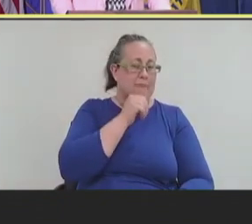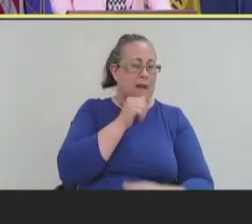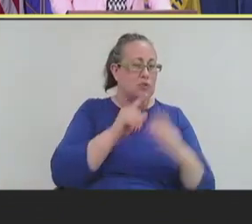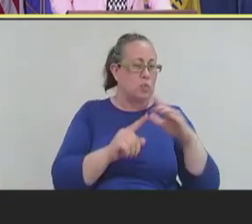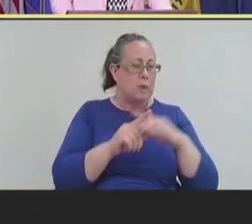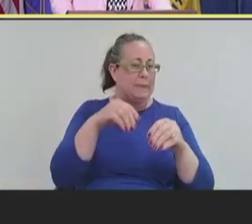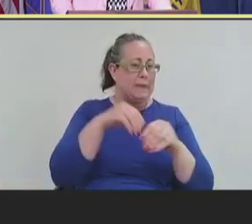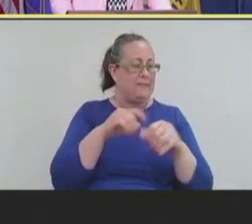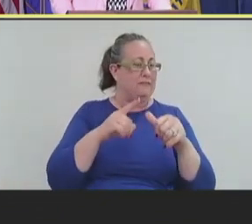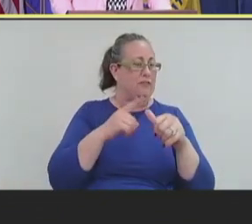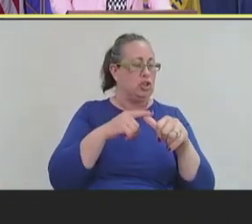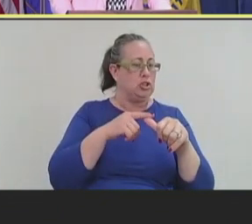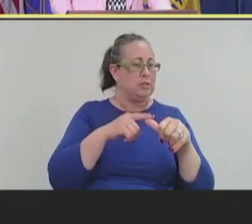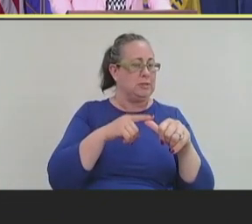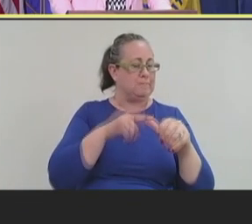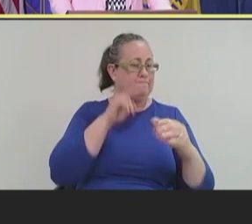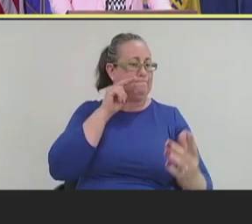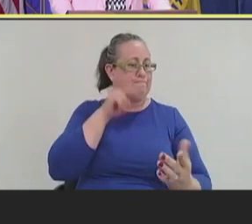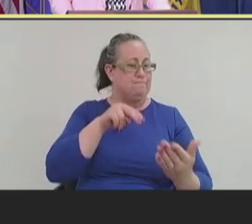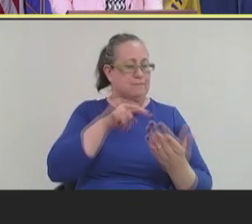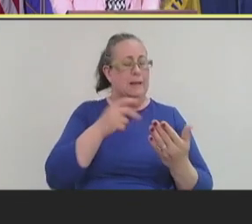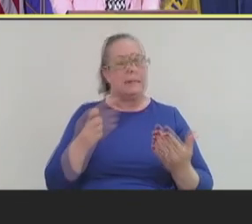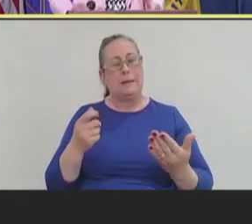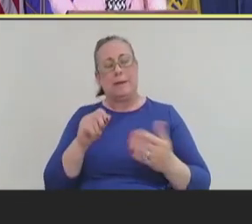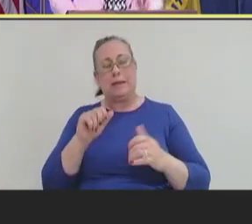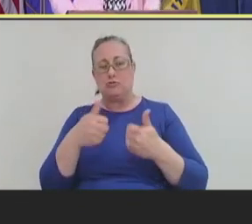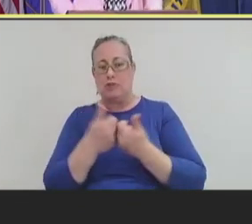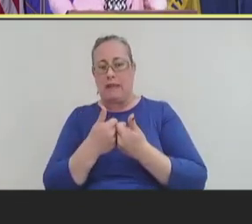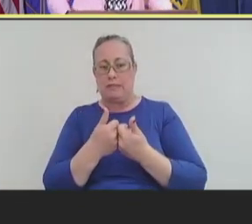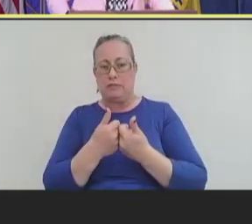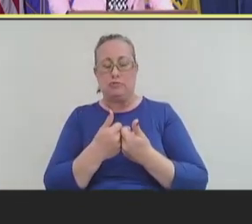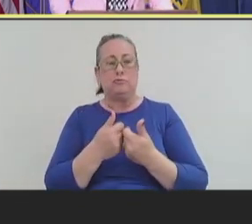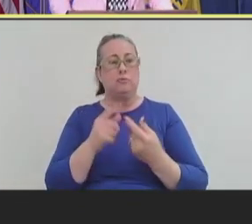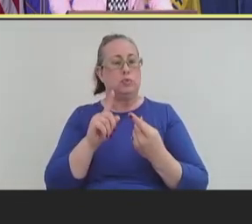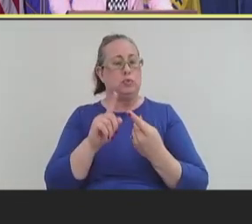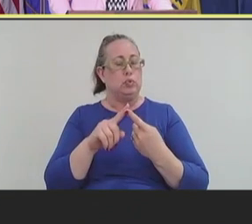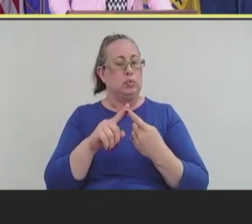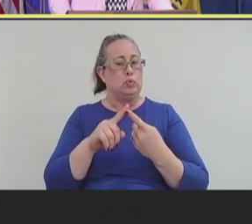And so, that's been a little bit of a challenge to try and get our mission to the forefront that